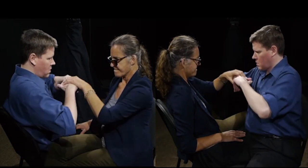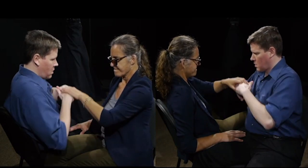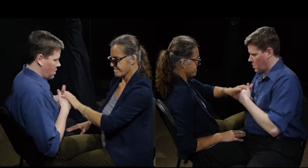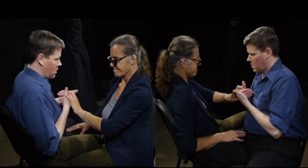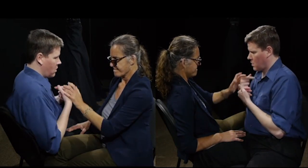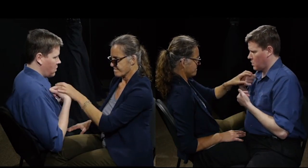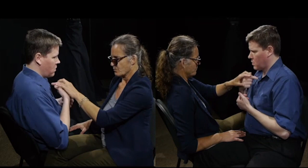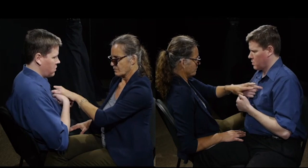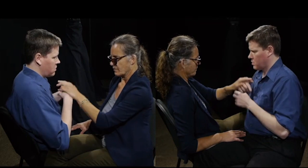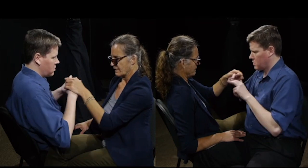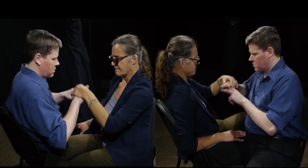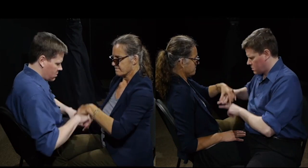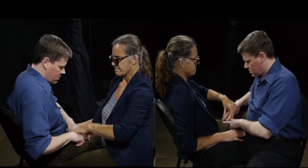different trends in the data.